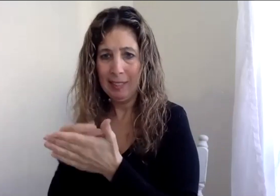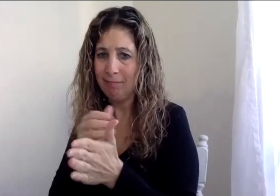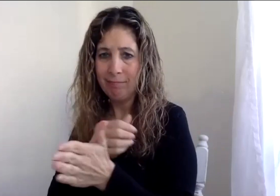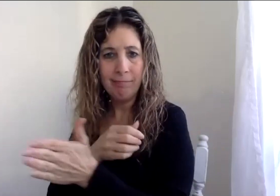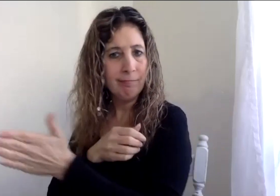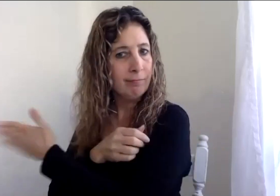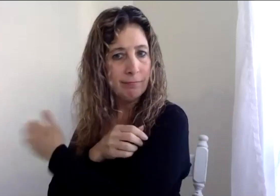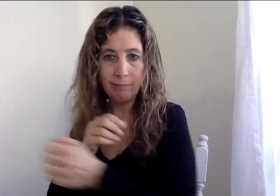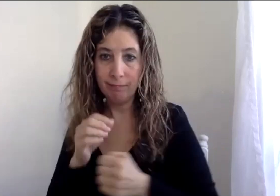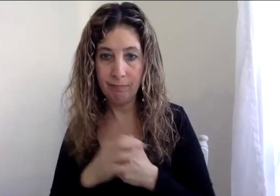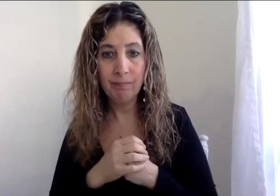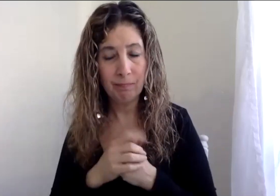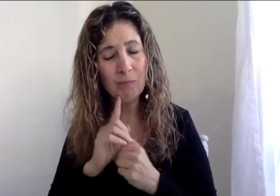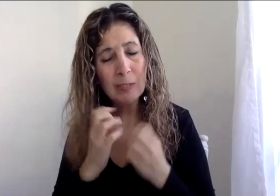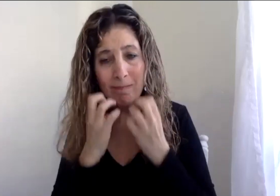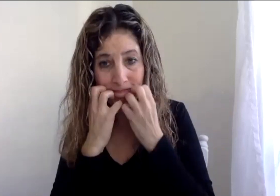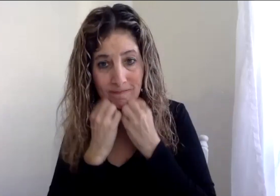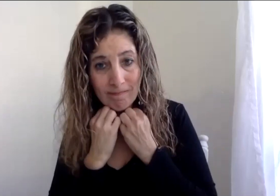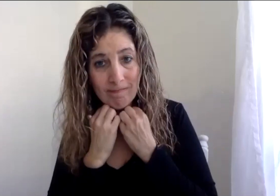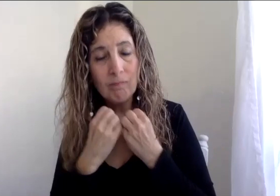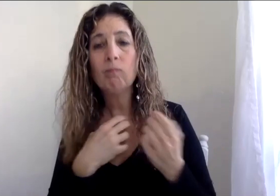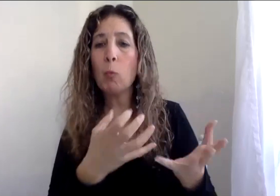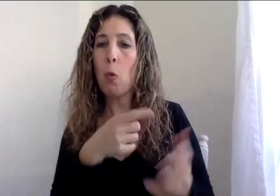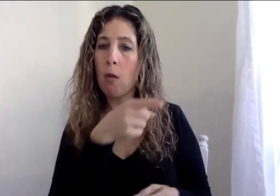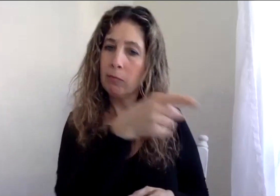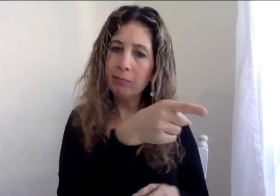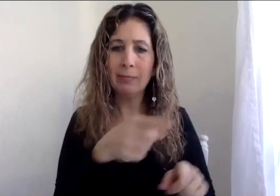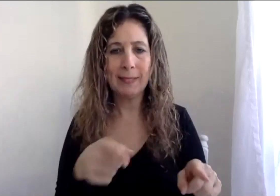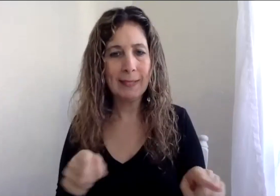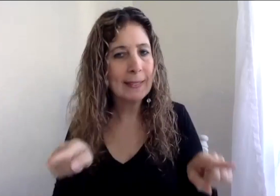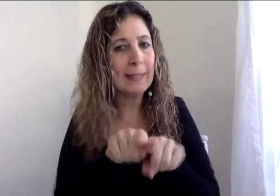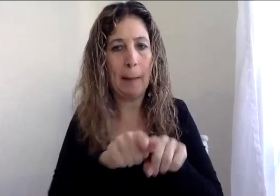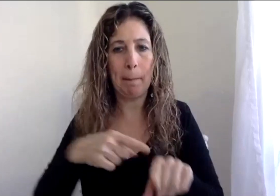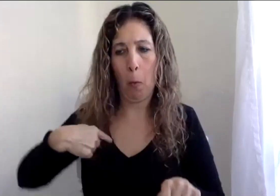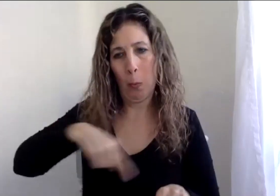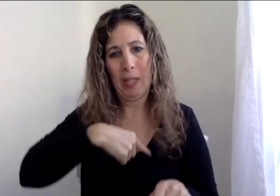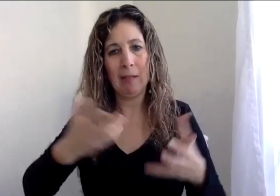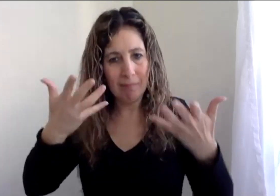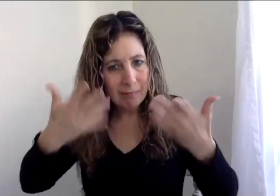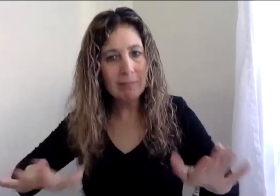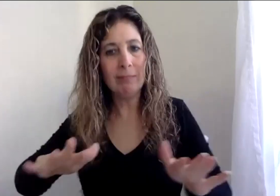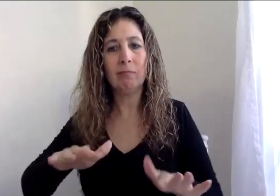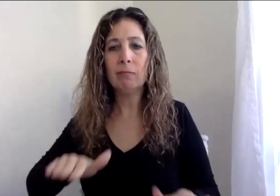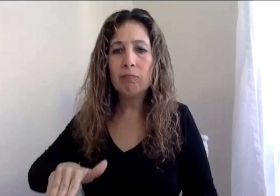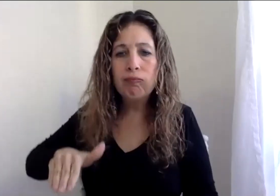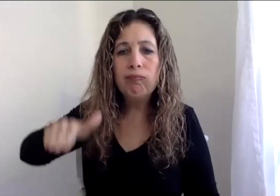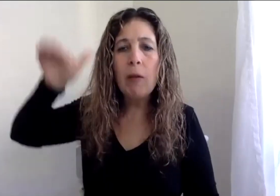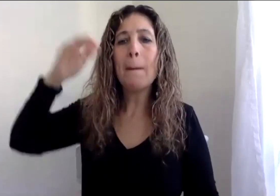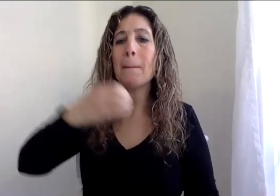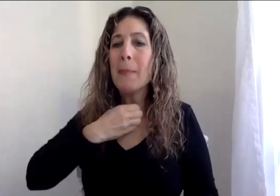It's not about the money. It's our interest is the students. We want them to have the same experience